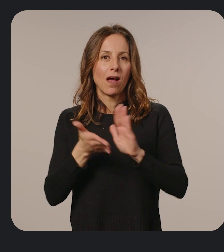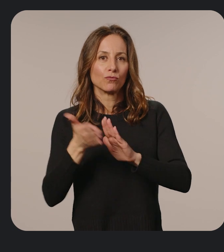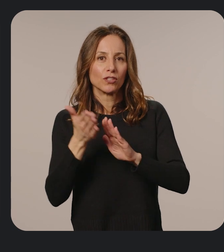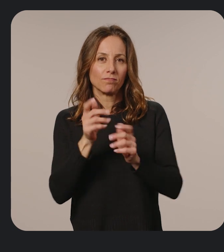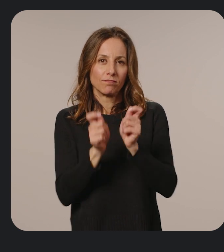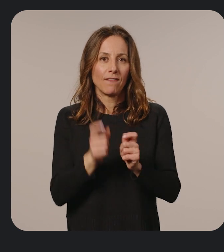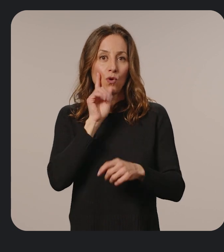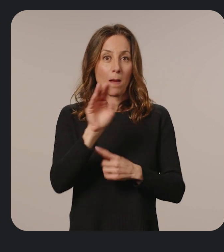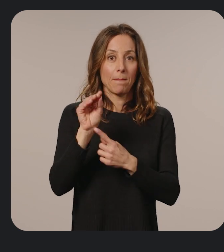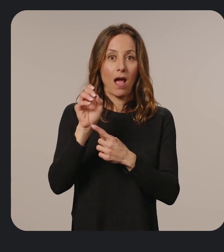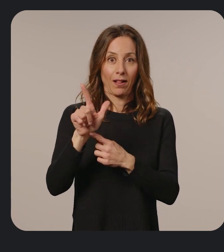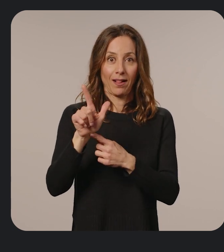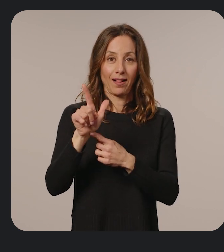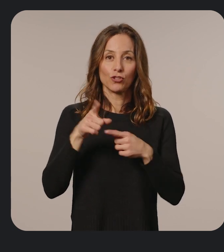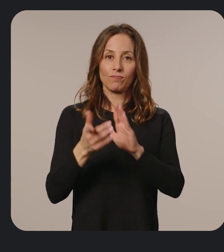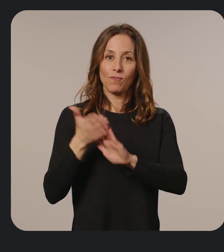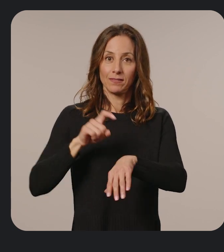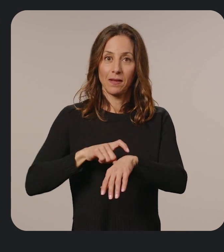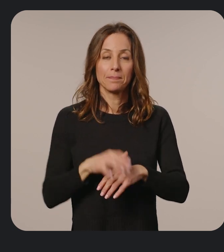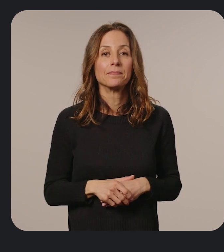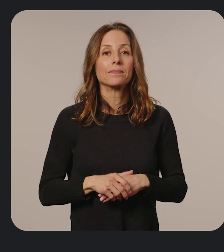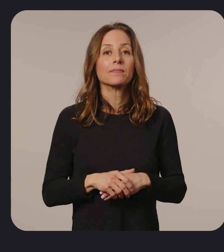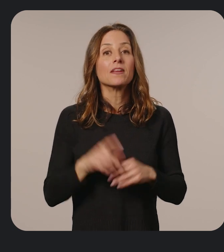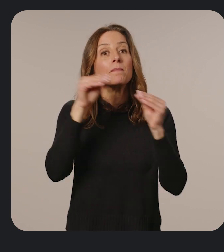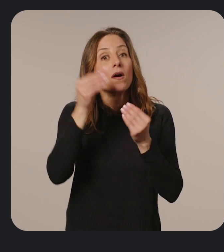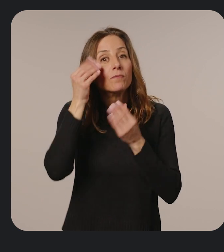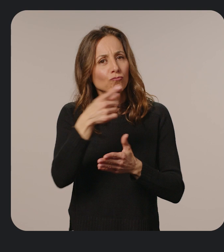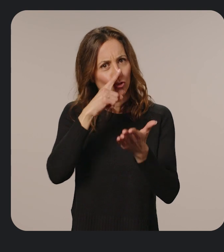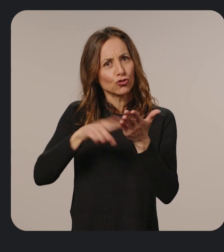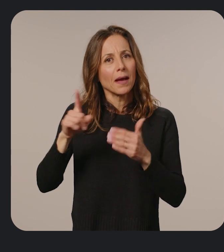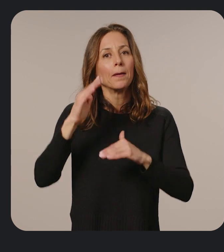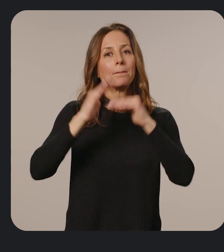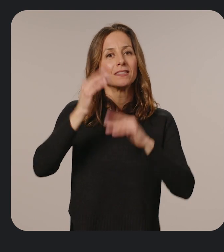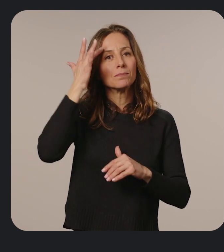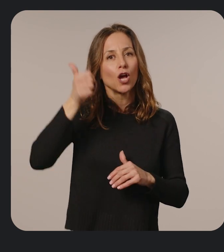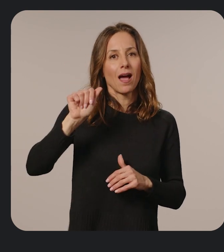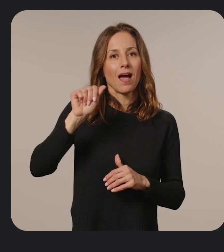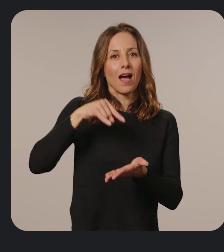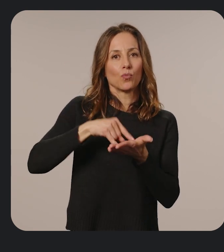acceleration configuration for your model at runtime. For more information, check out Build Smarter Android Apps